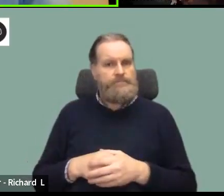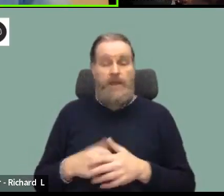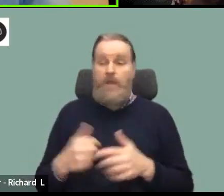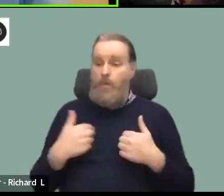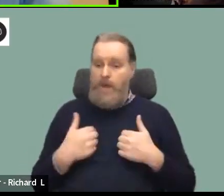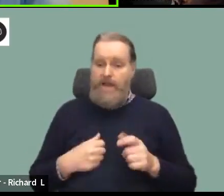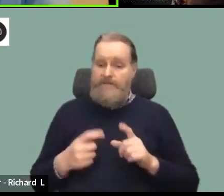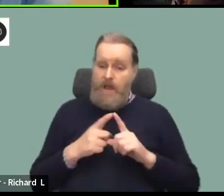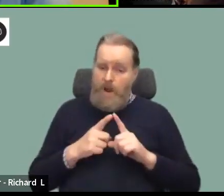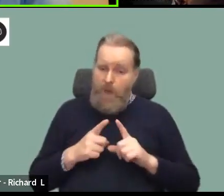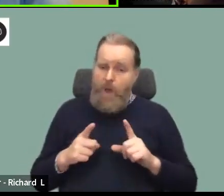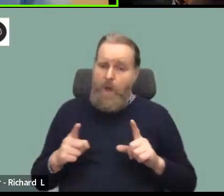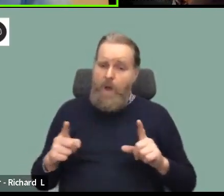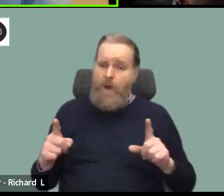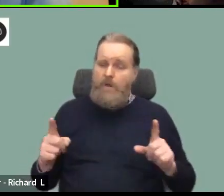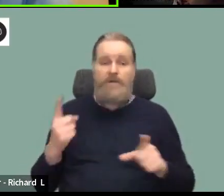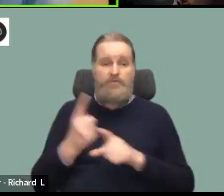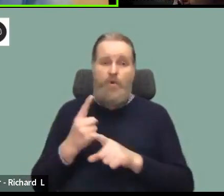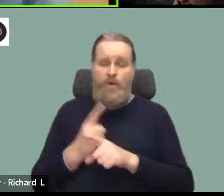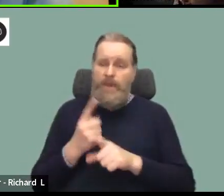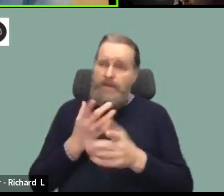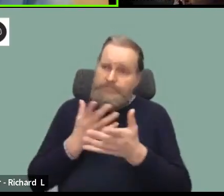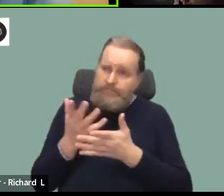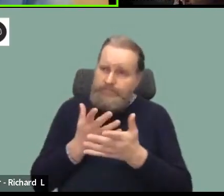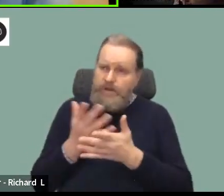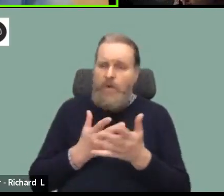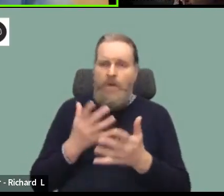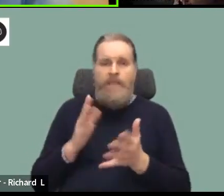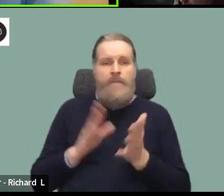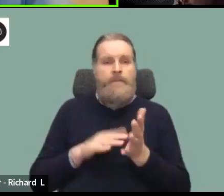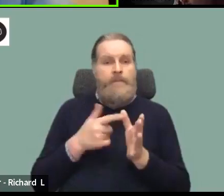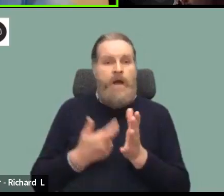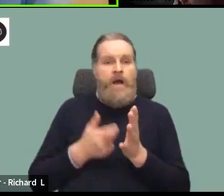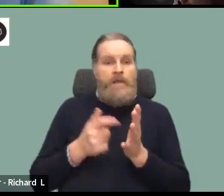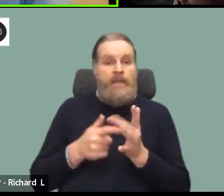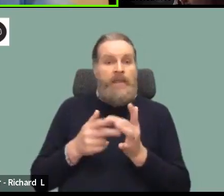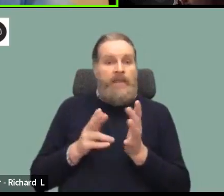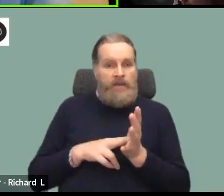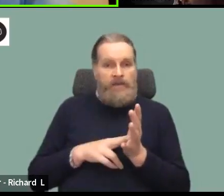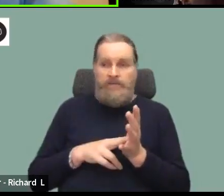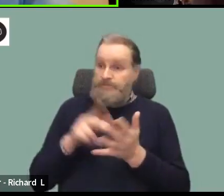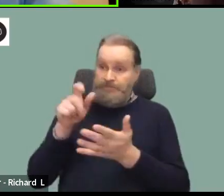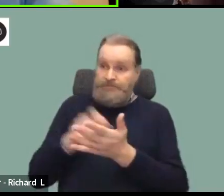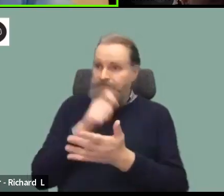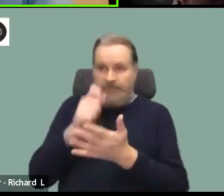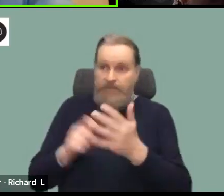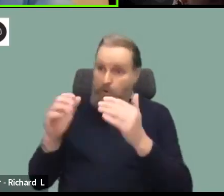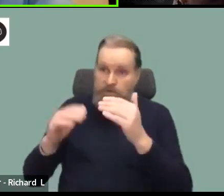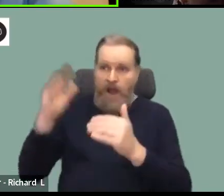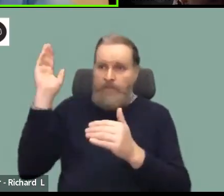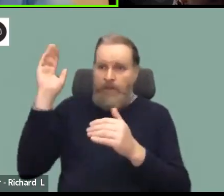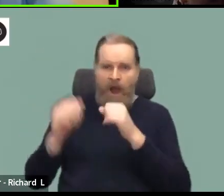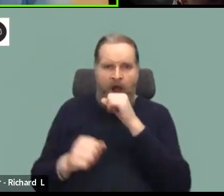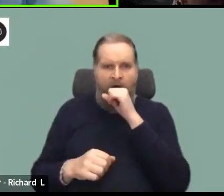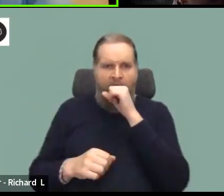the action going forward. And you know what we say in dWP and I've had long discussions with Martin cabana the group president. t, and is now the DW t, and is now the DWP a beating the threshold our biggest